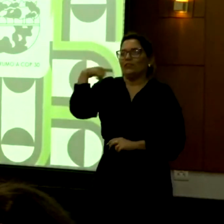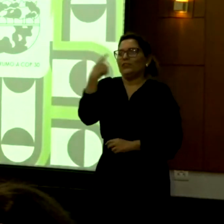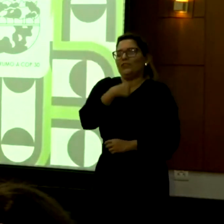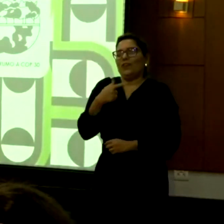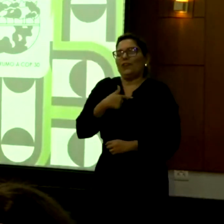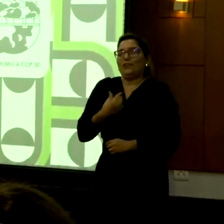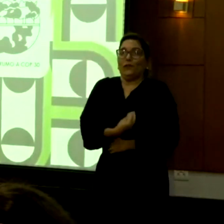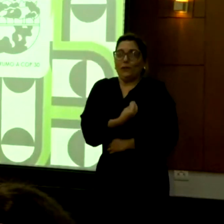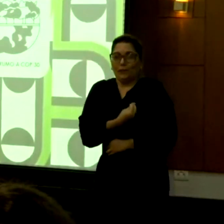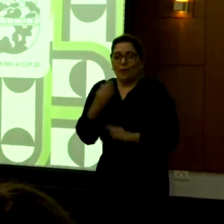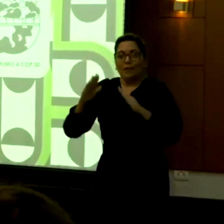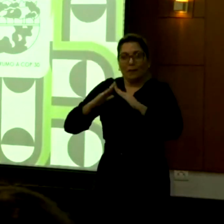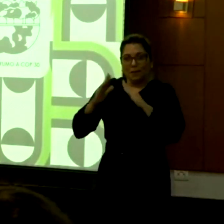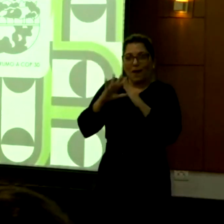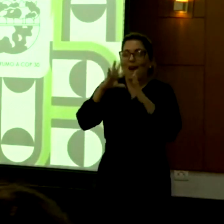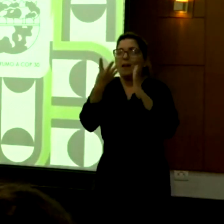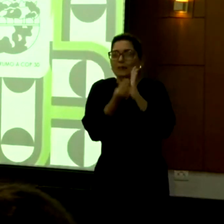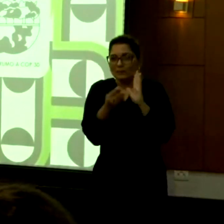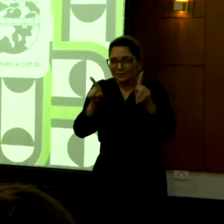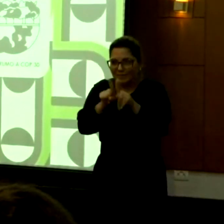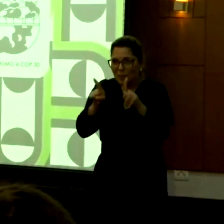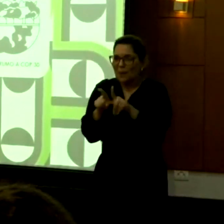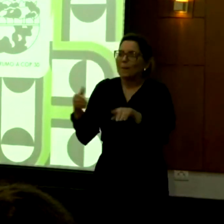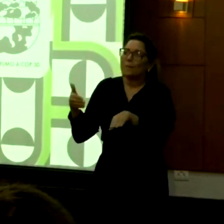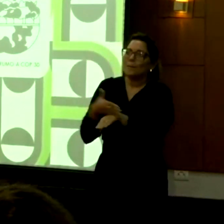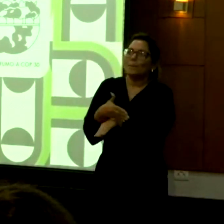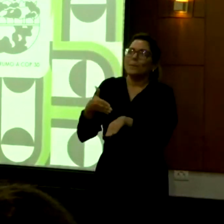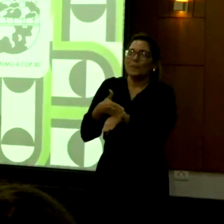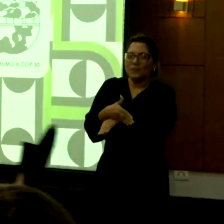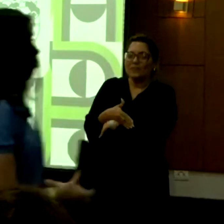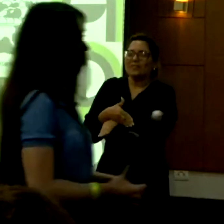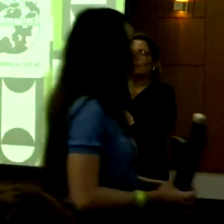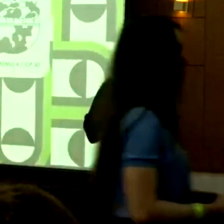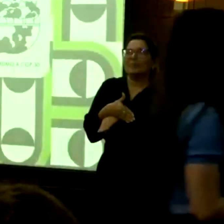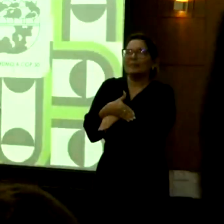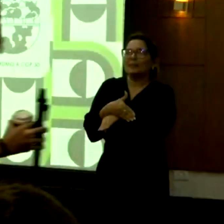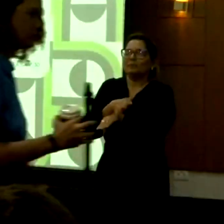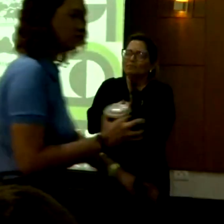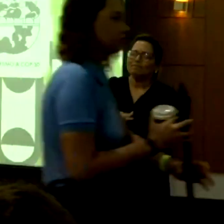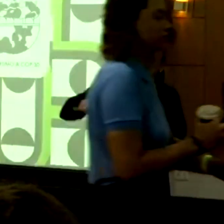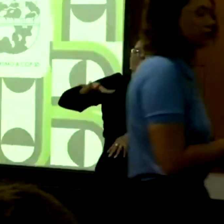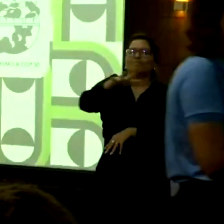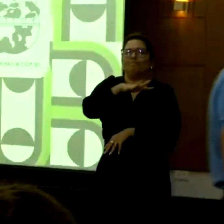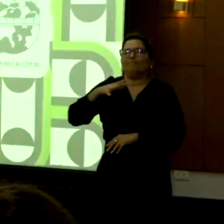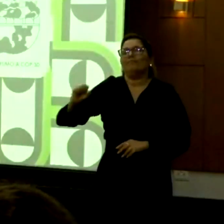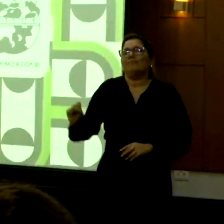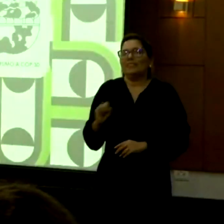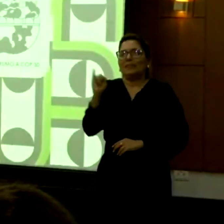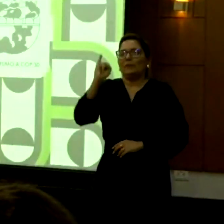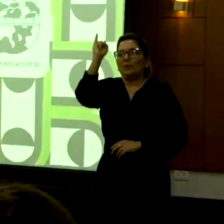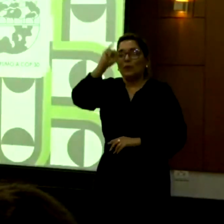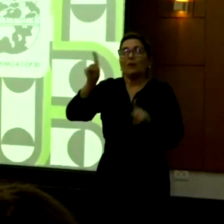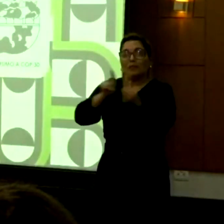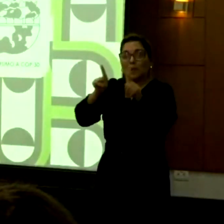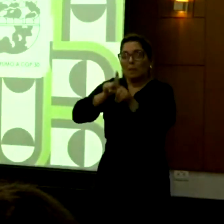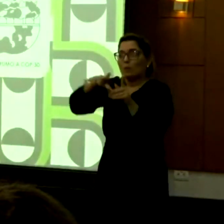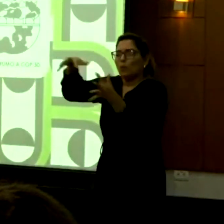people who are part of this ecosystem It's so fundamental , it's cut out internationally , we need to know it